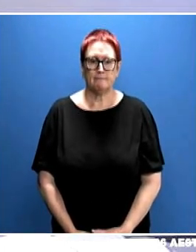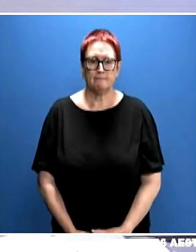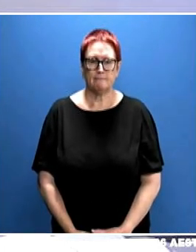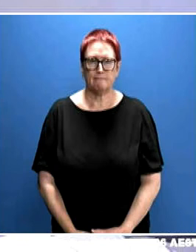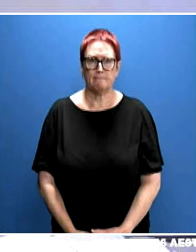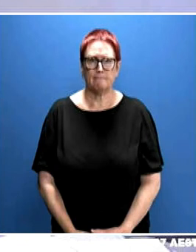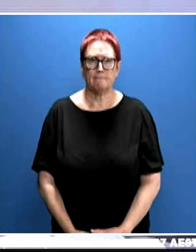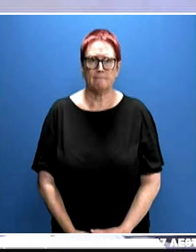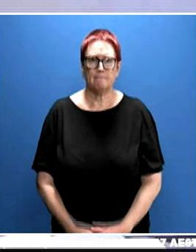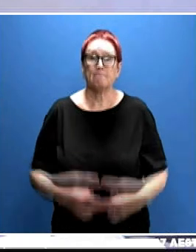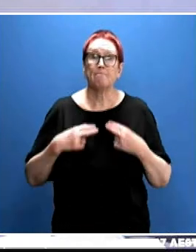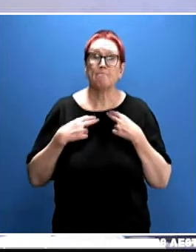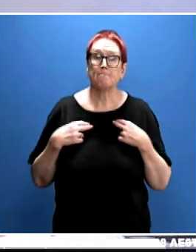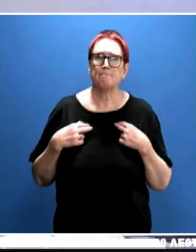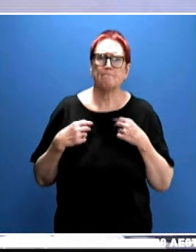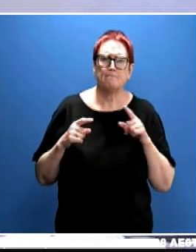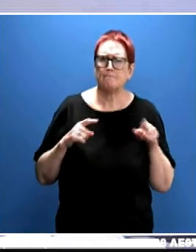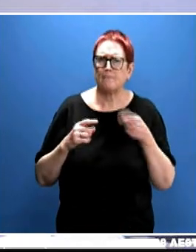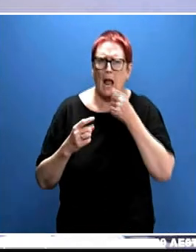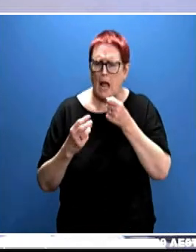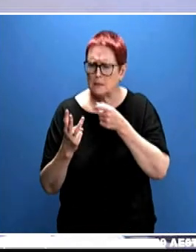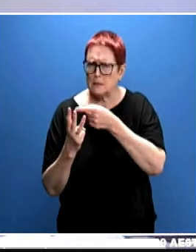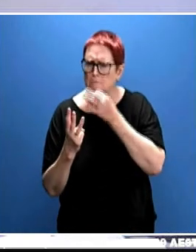Now, if I could just go back to each of you, the question that